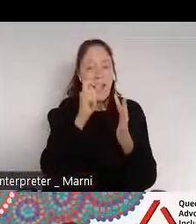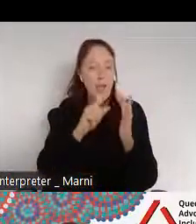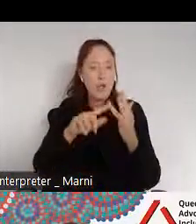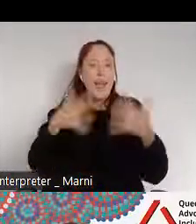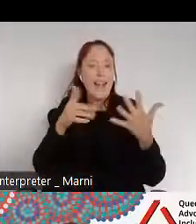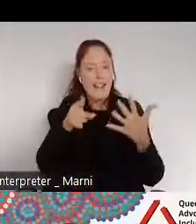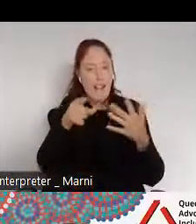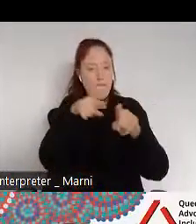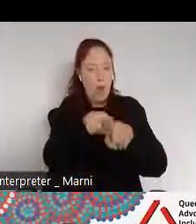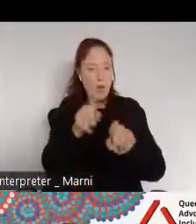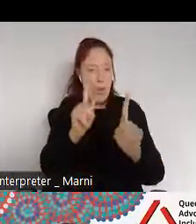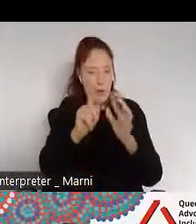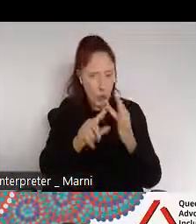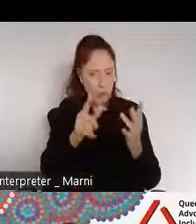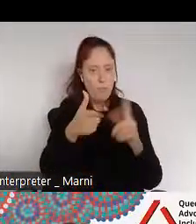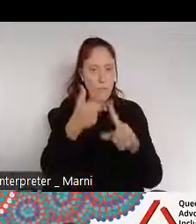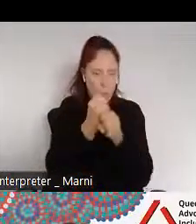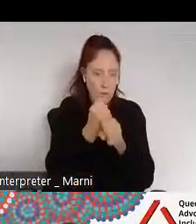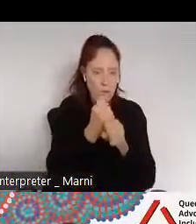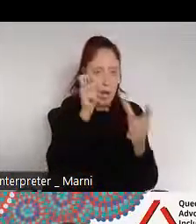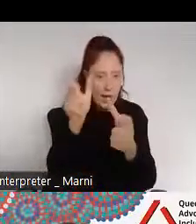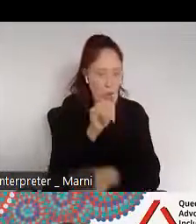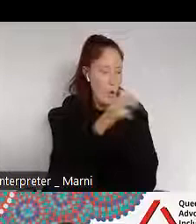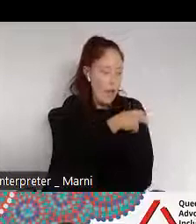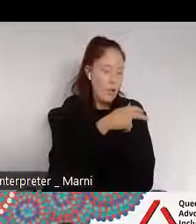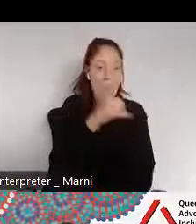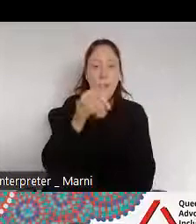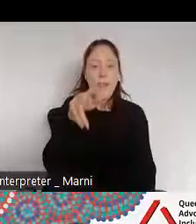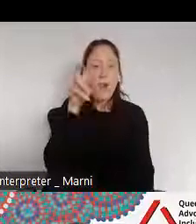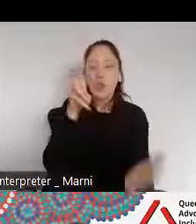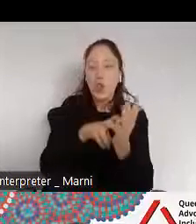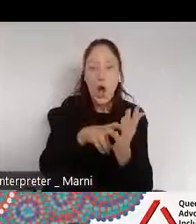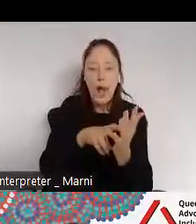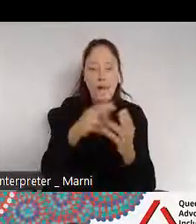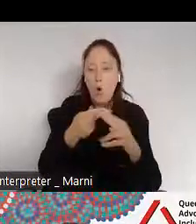the adult could do. So for example, sign an tenancy agreement or pay a person's debts.